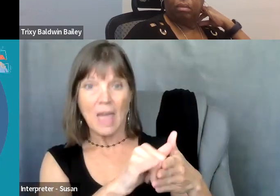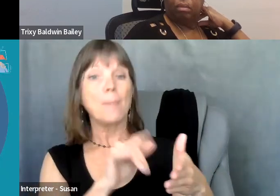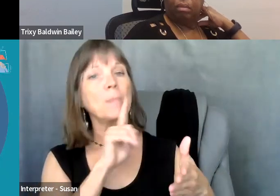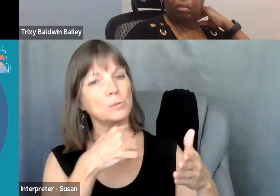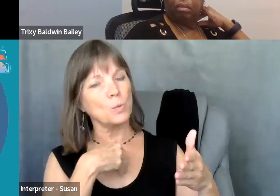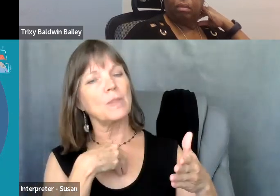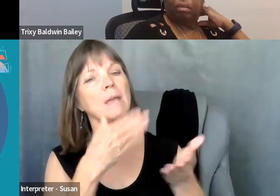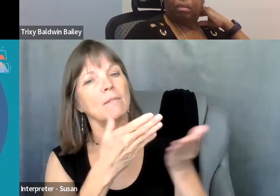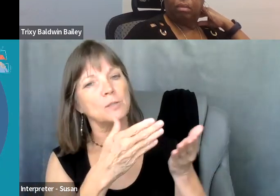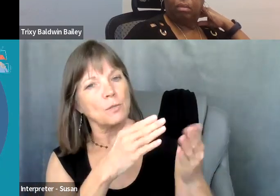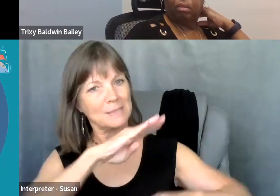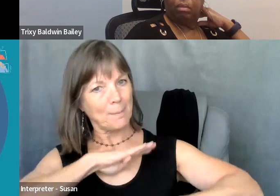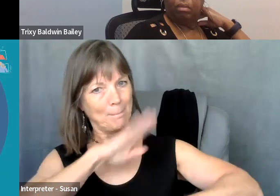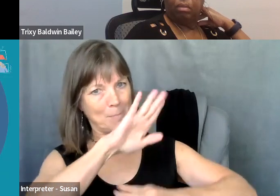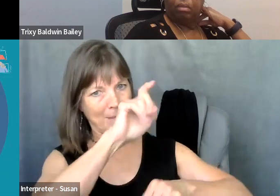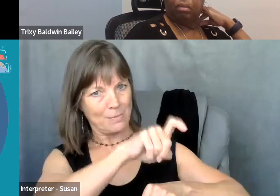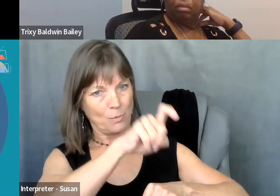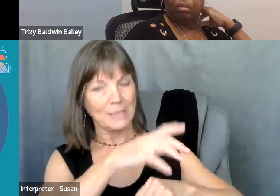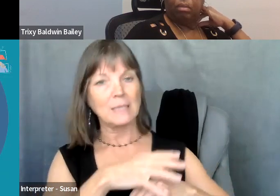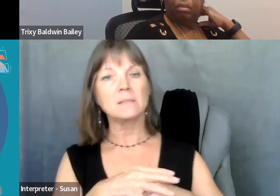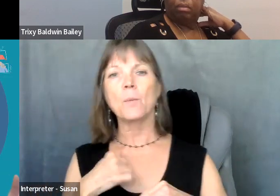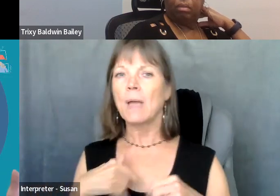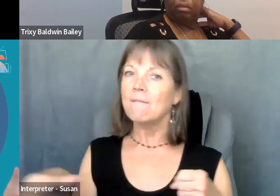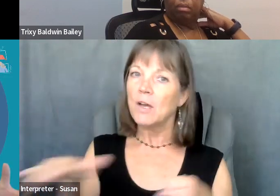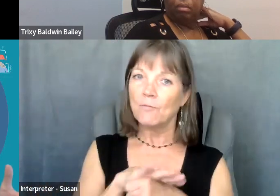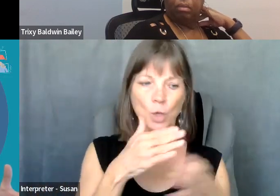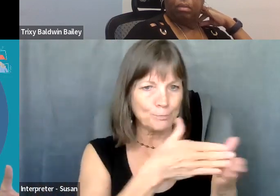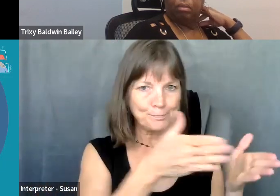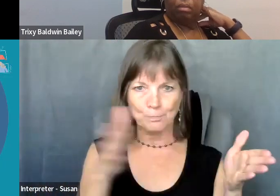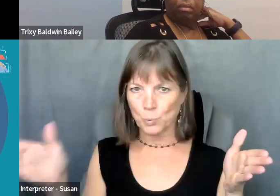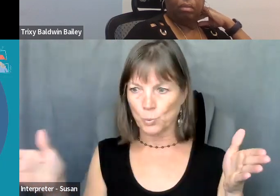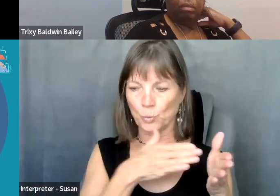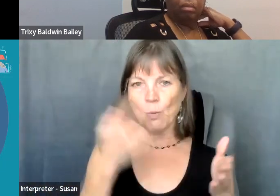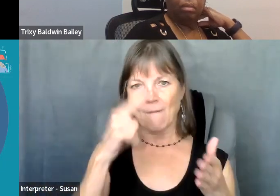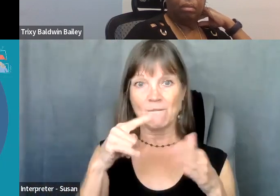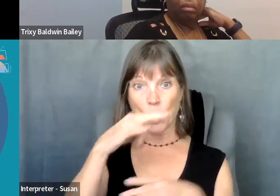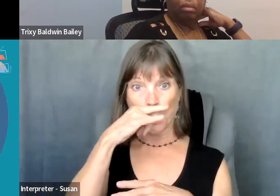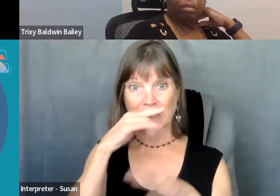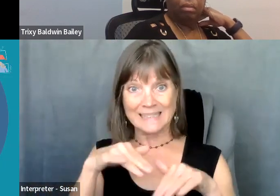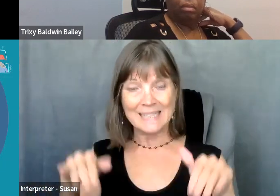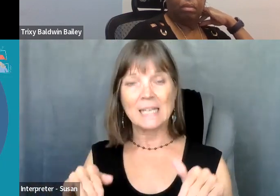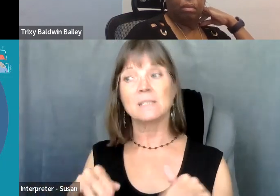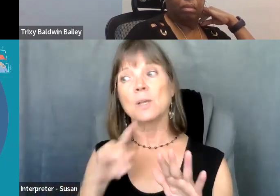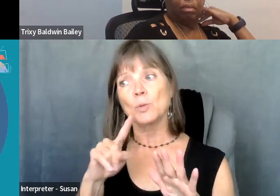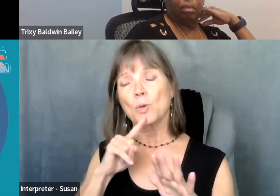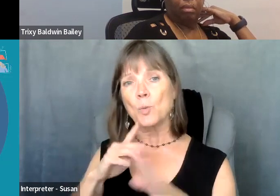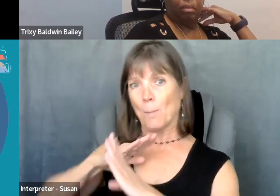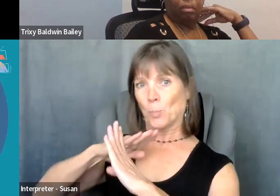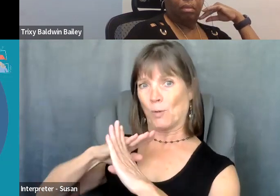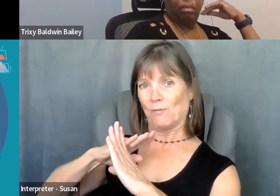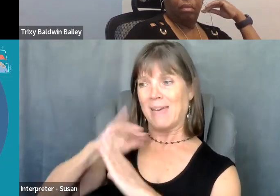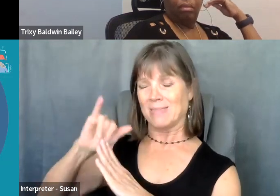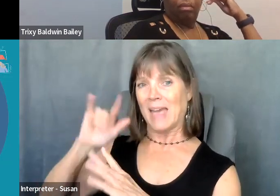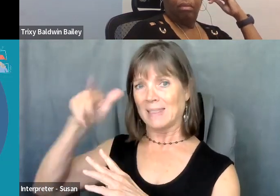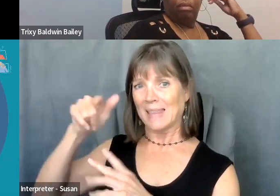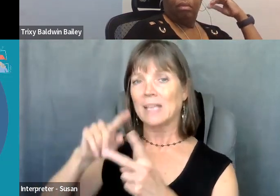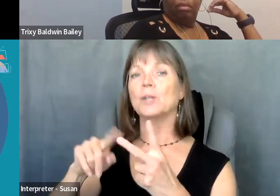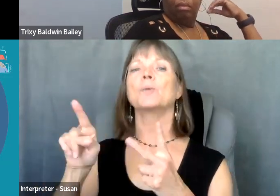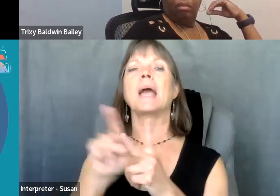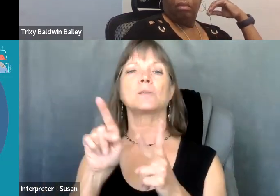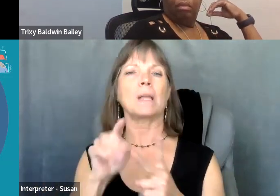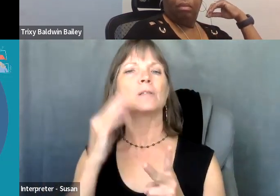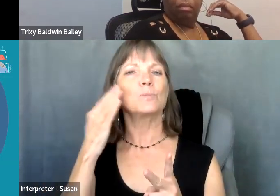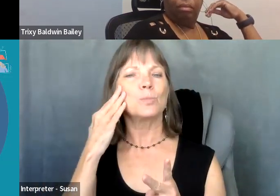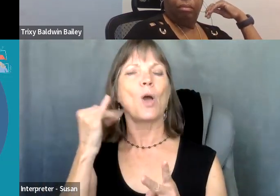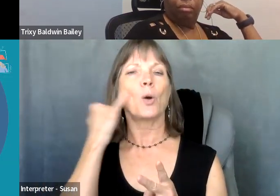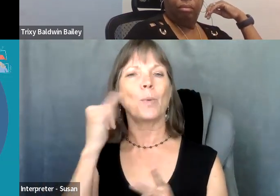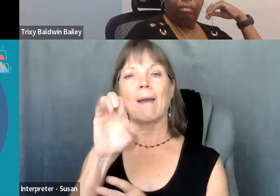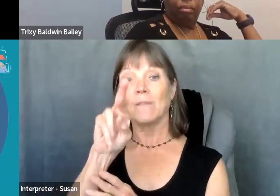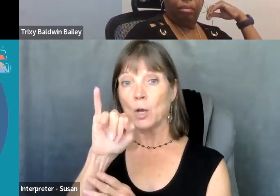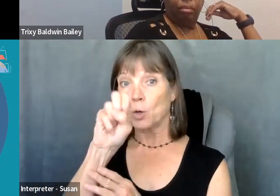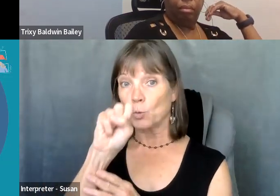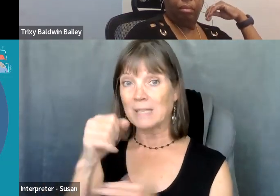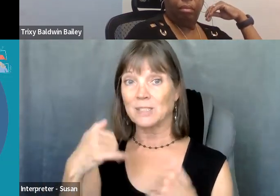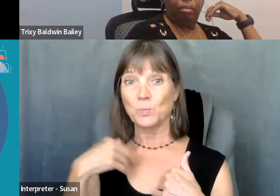Kelly Crosbie (she/her): um. We have the full treatment array for kids. Hopefully. That's keeping it done well on the preventative side. But in the event that there is a crisis or need for high level of care. We need to make sure that we have access,